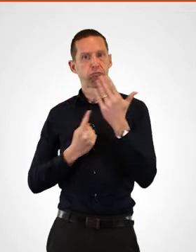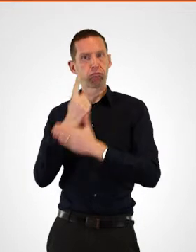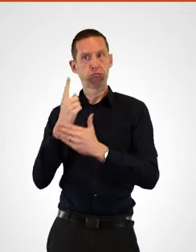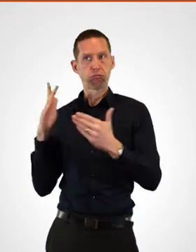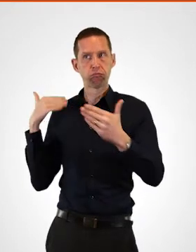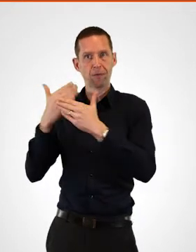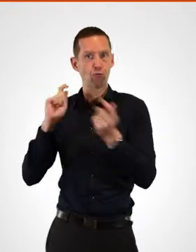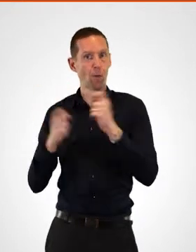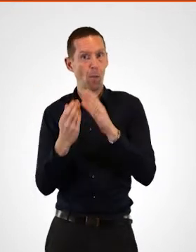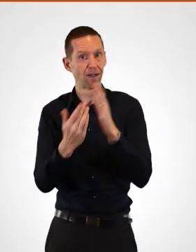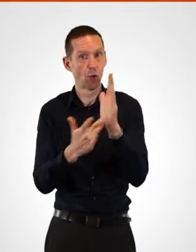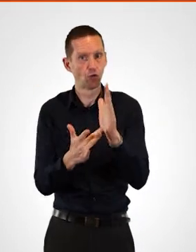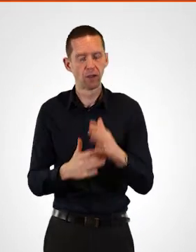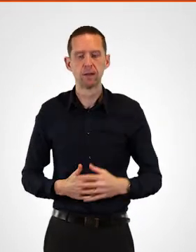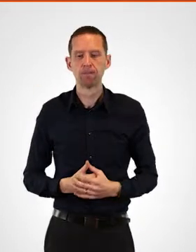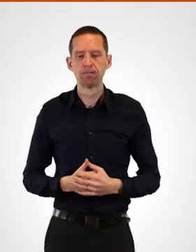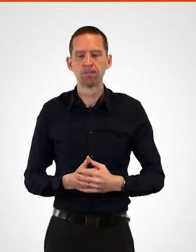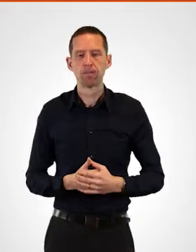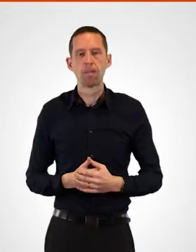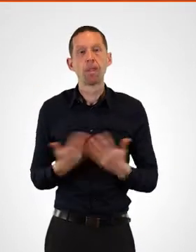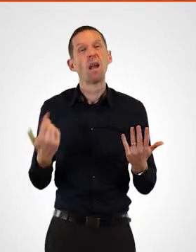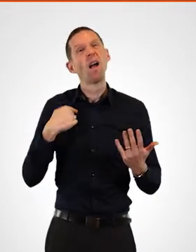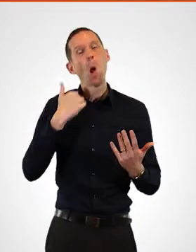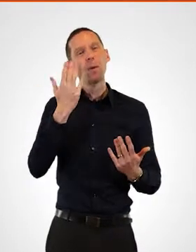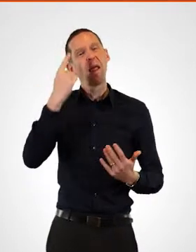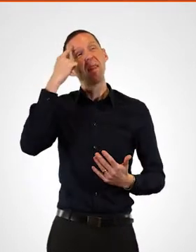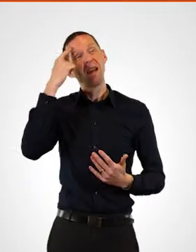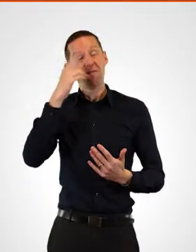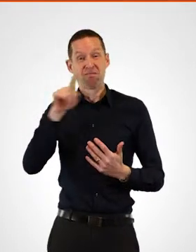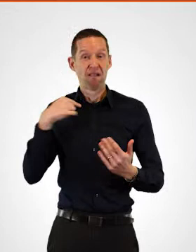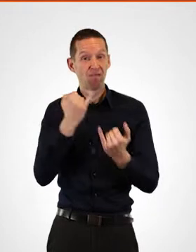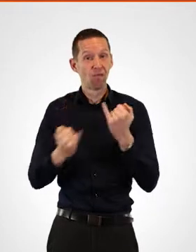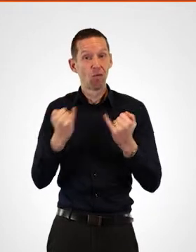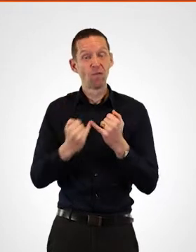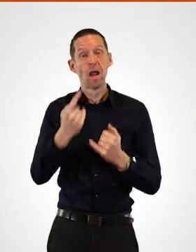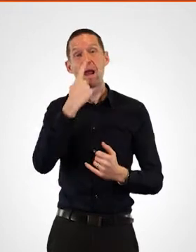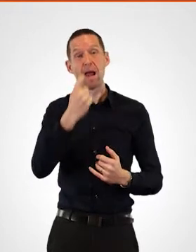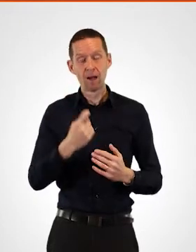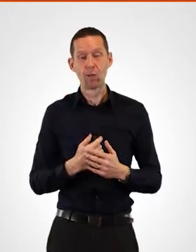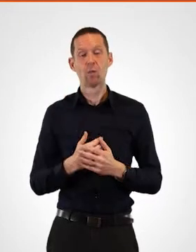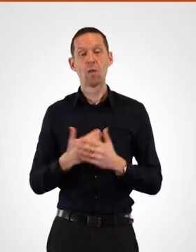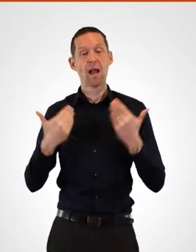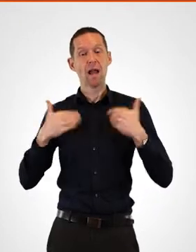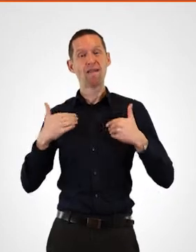on the technological side. I always like to think that we're very, very lucky to be in countries